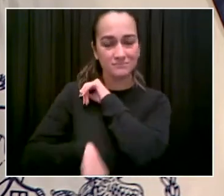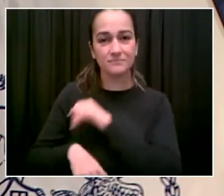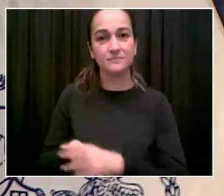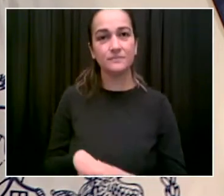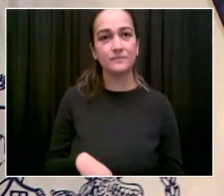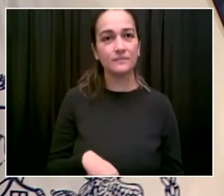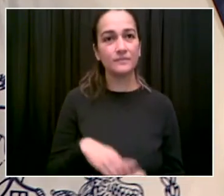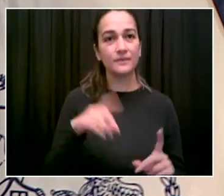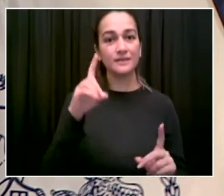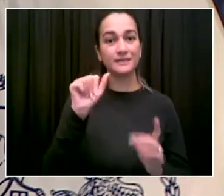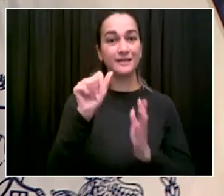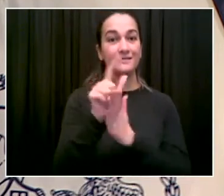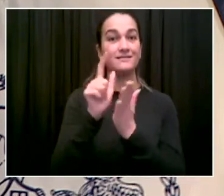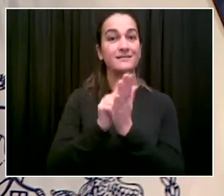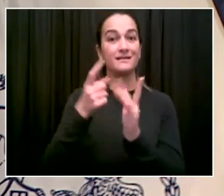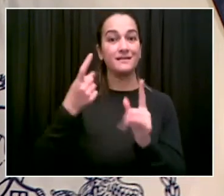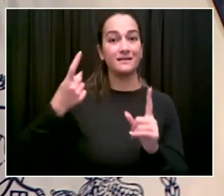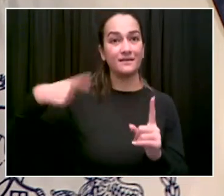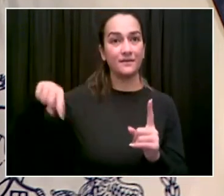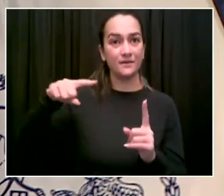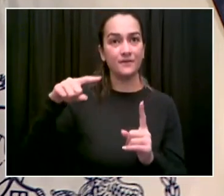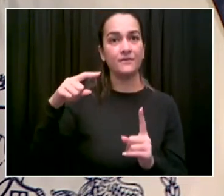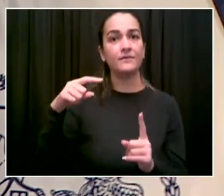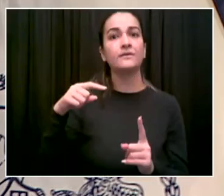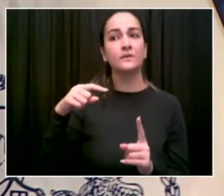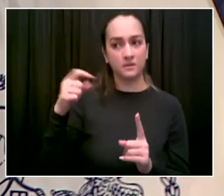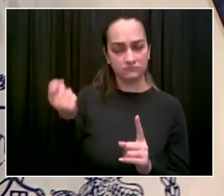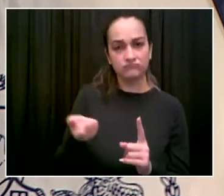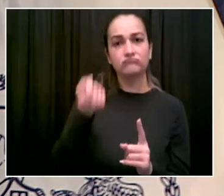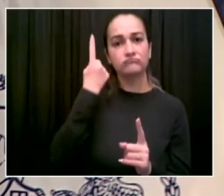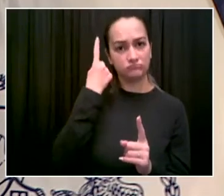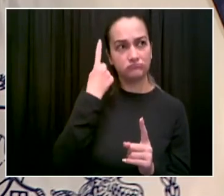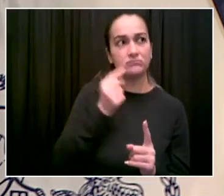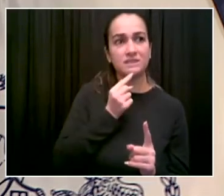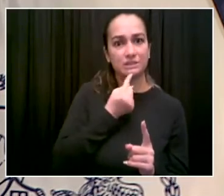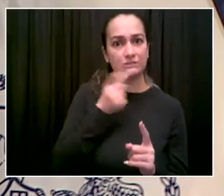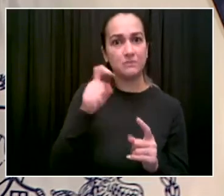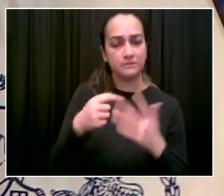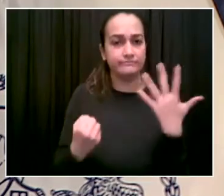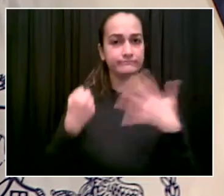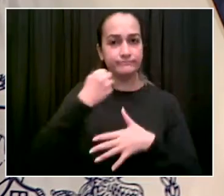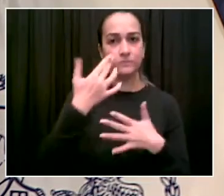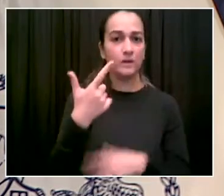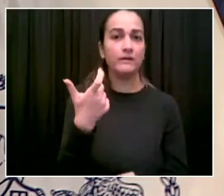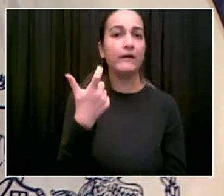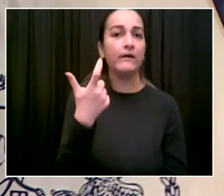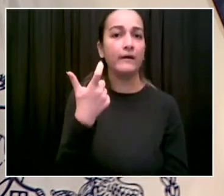FRUSTARTIONS THAT I HAD AND I WANT TO SAY THE DAS HAVE GENERALLY MOVED INTO A BETTE R POSTIION AND THEY HAVE SPENT